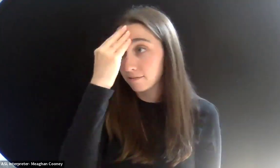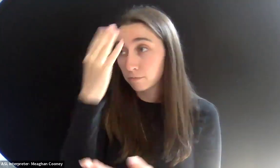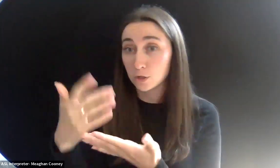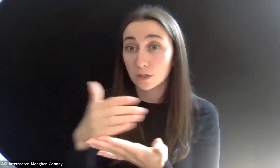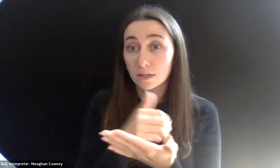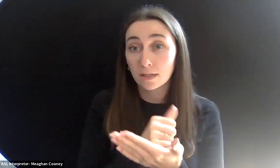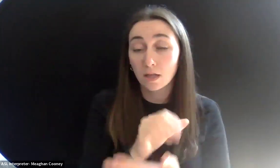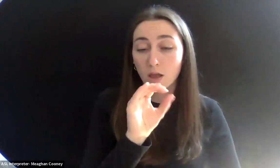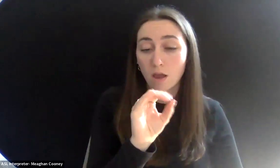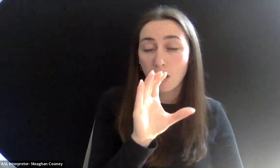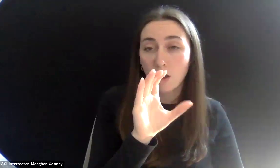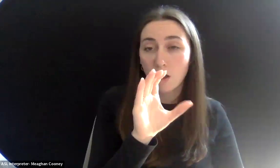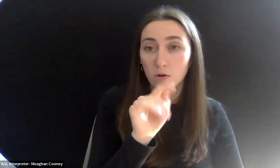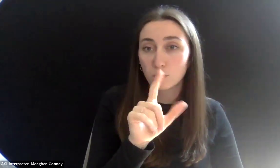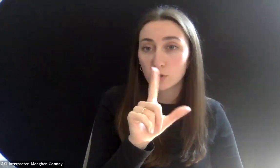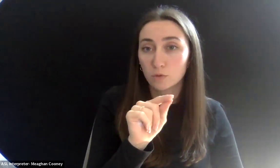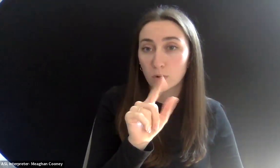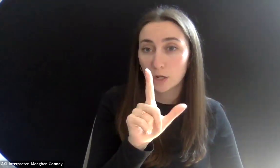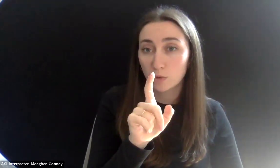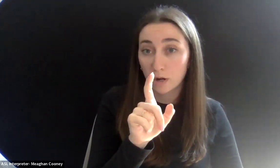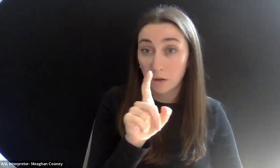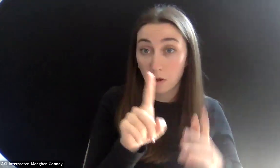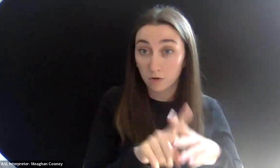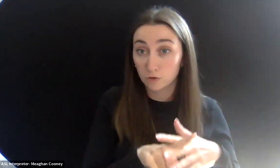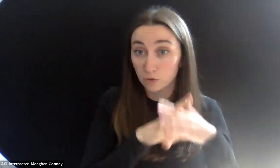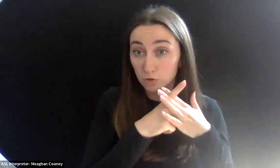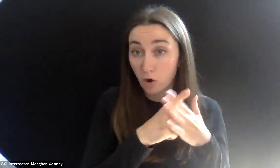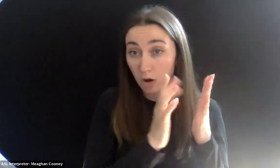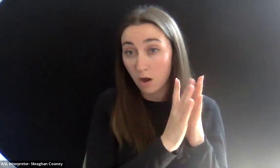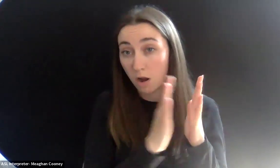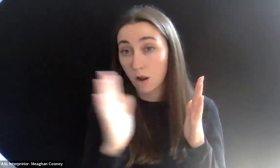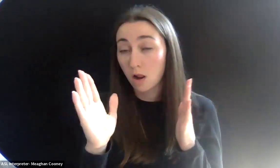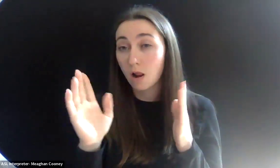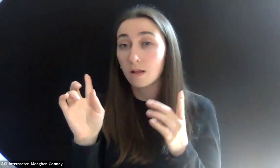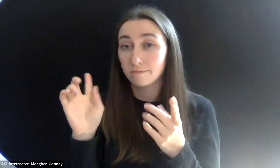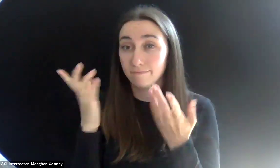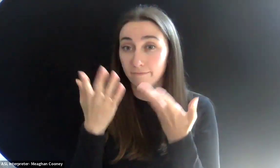protocol first went into effect until the end of April of this year. Next slide.